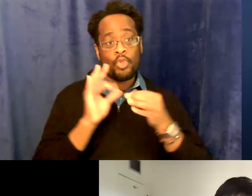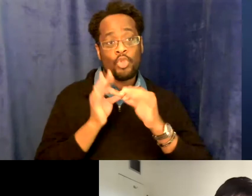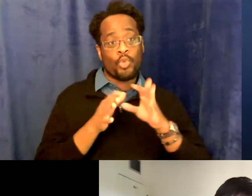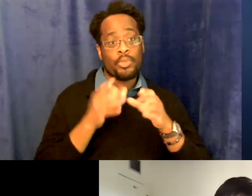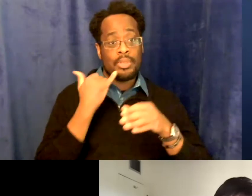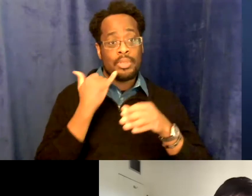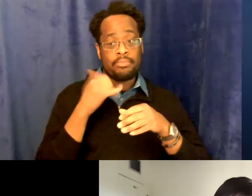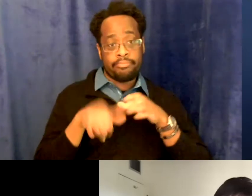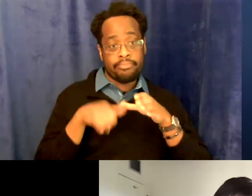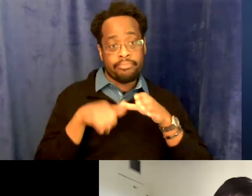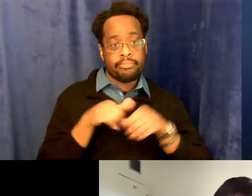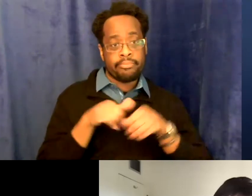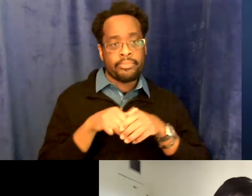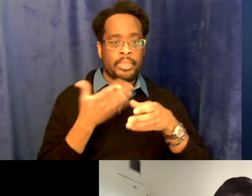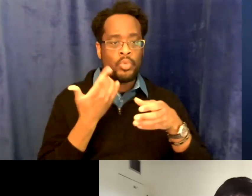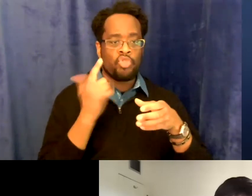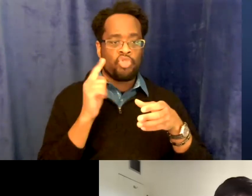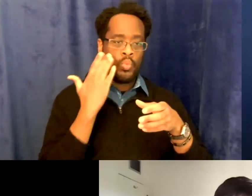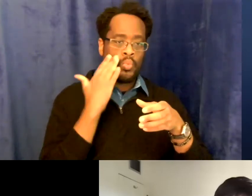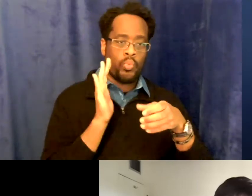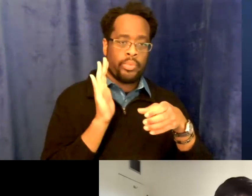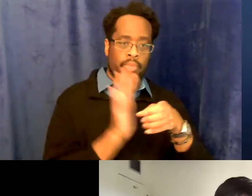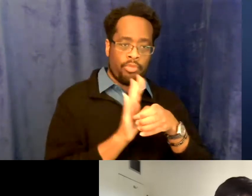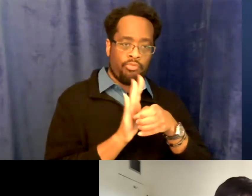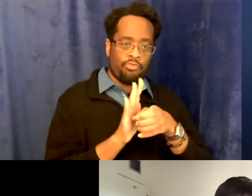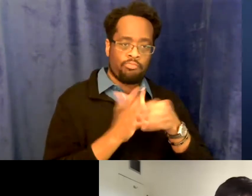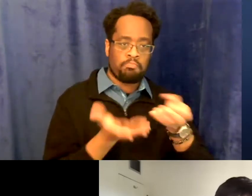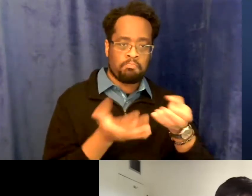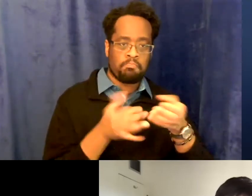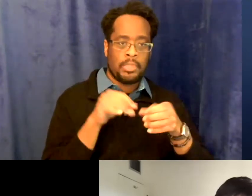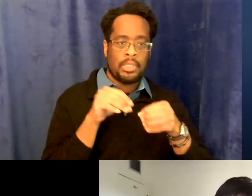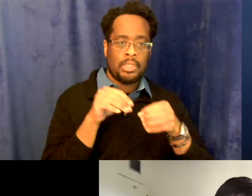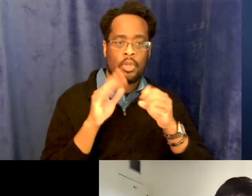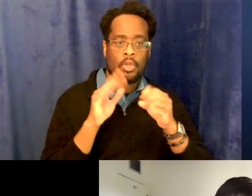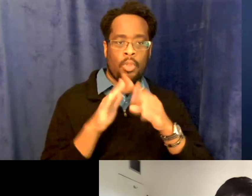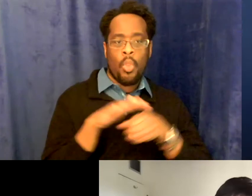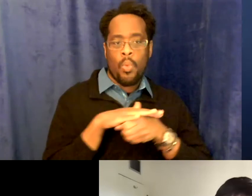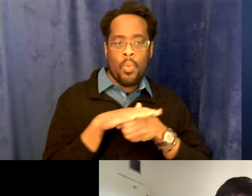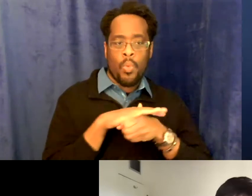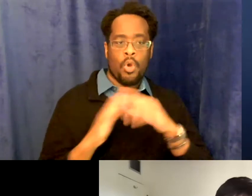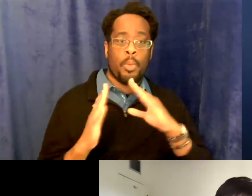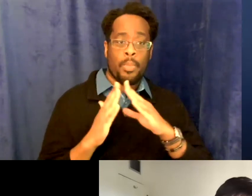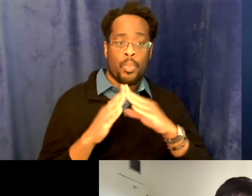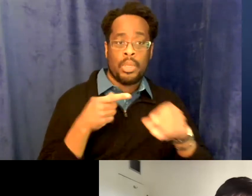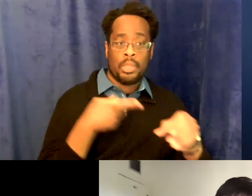i know in the past interpreters um sometimes usually know um what's happening locally in their